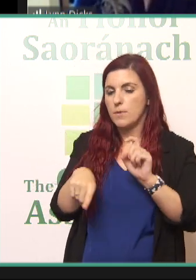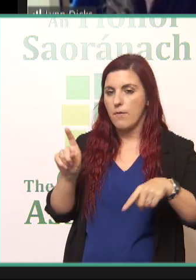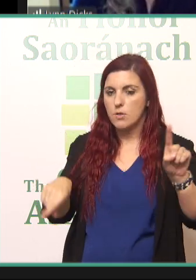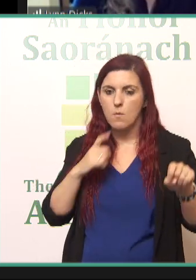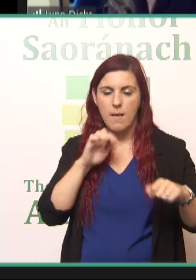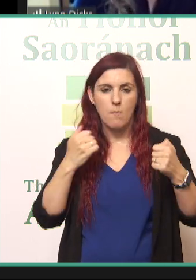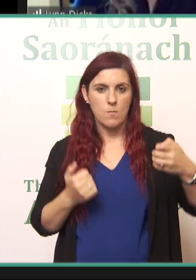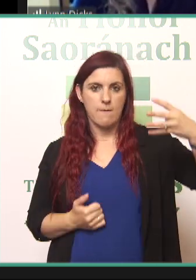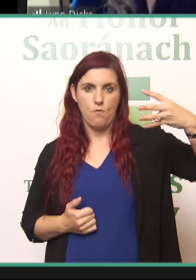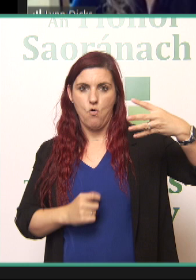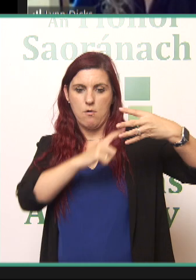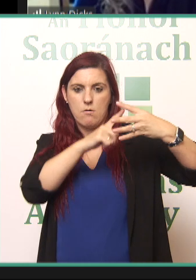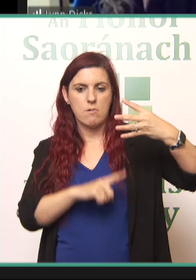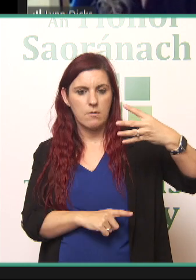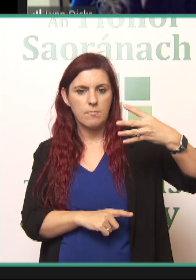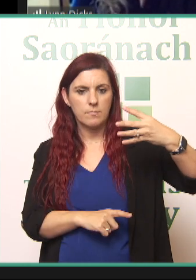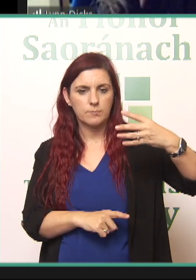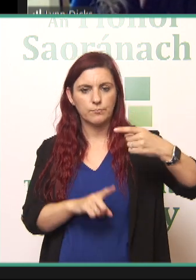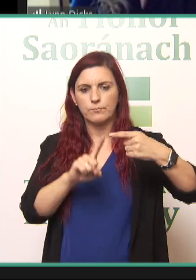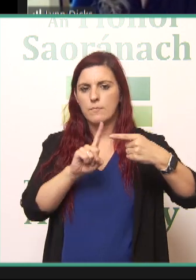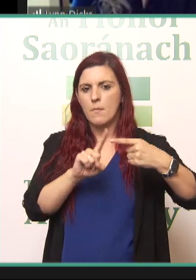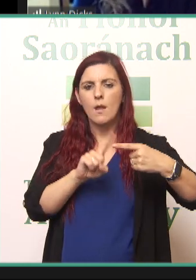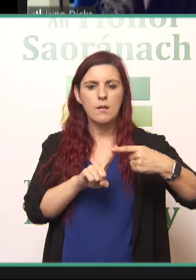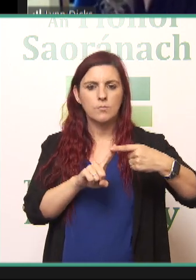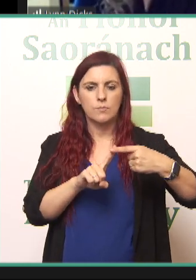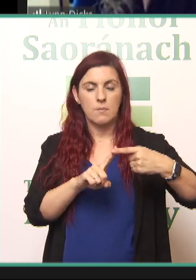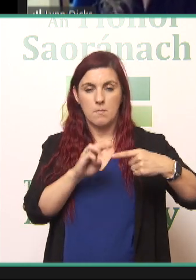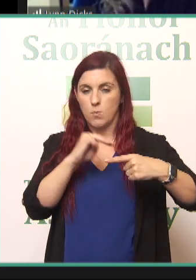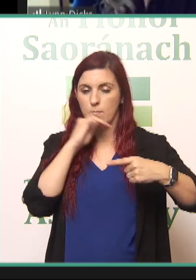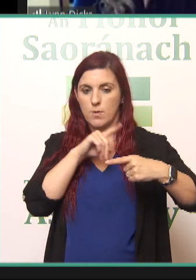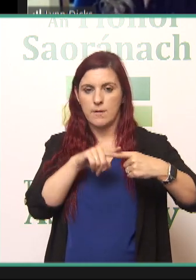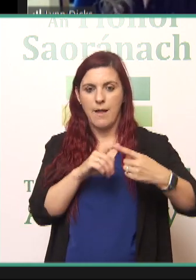four things we need to be trying to do the first one and the most important is we we've got to find